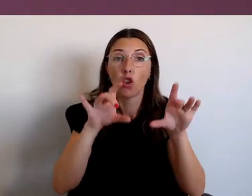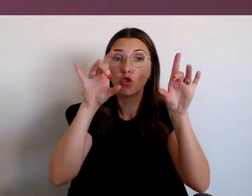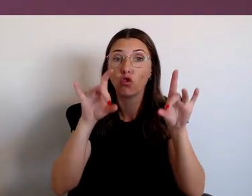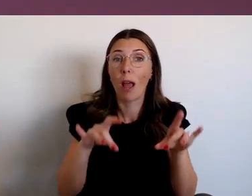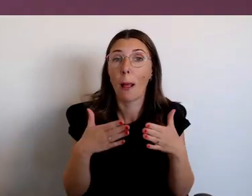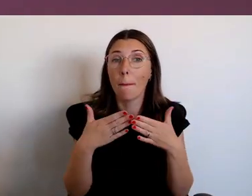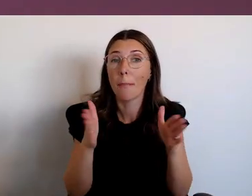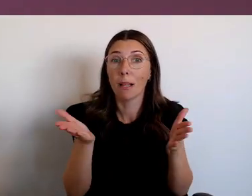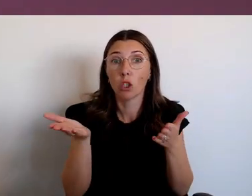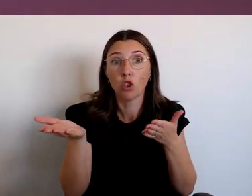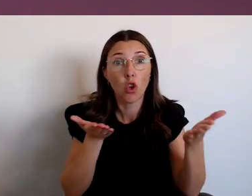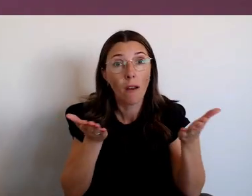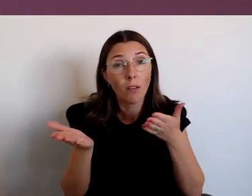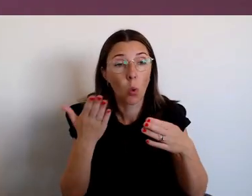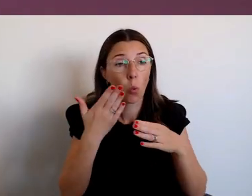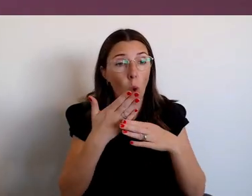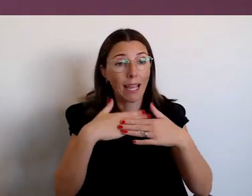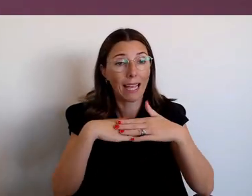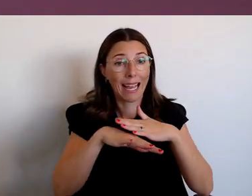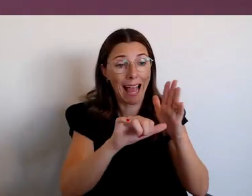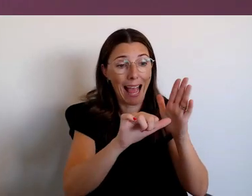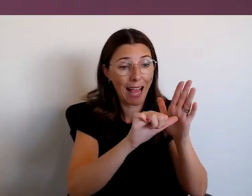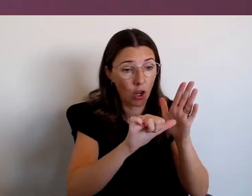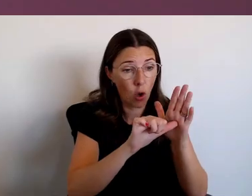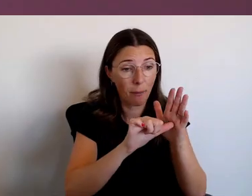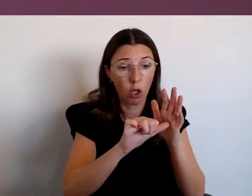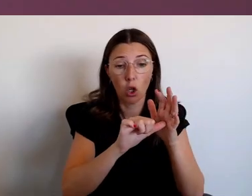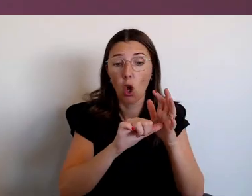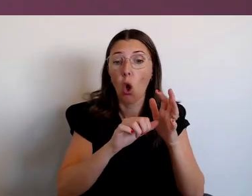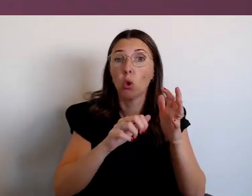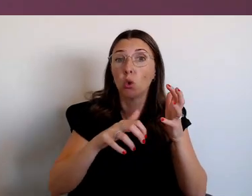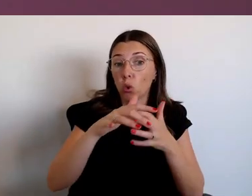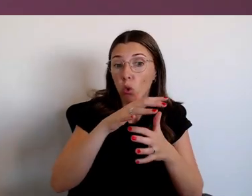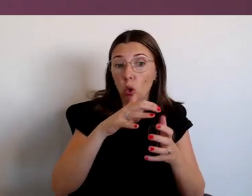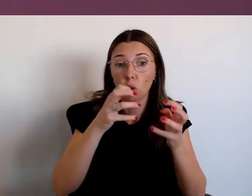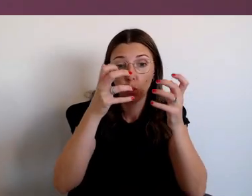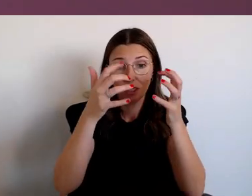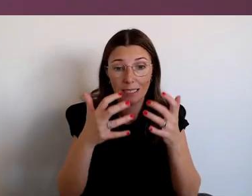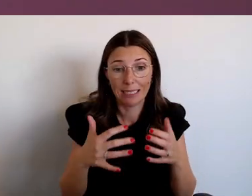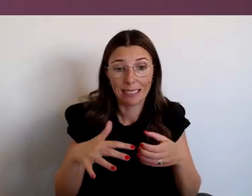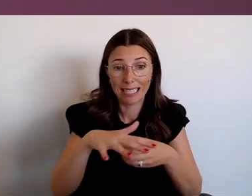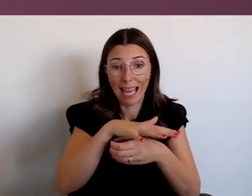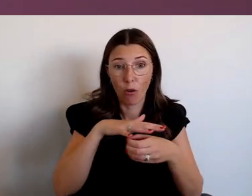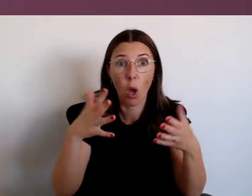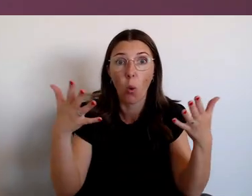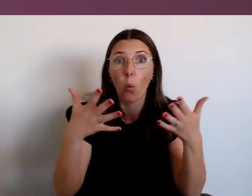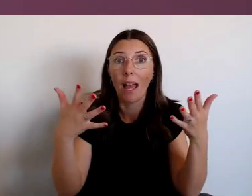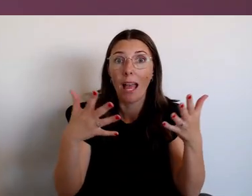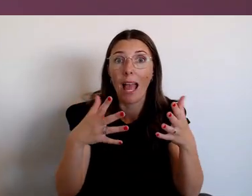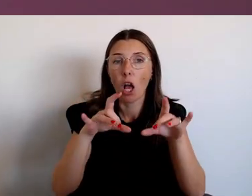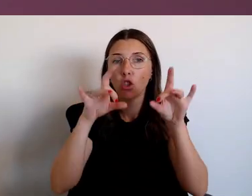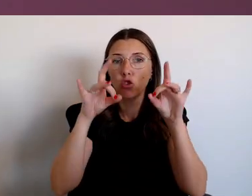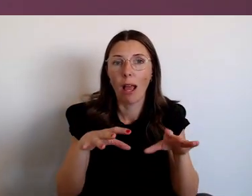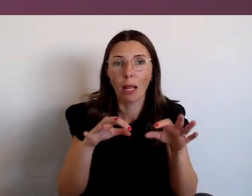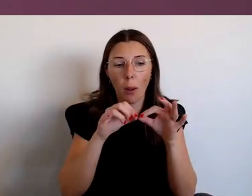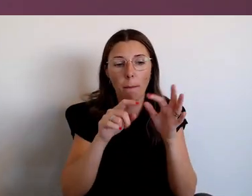Public Service working across economic and social statistics areas at the Australian Bureau of Statistics.